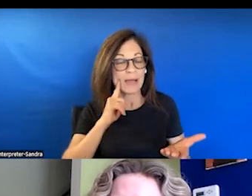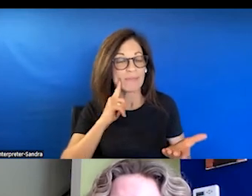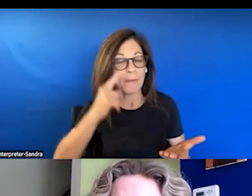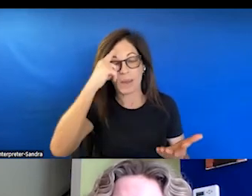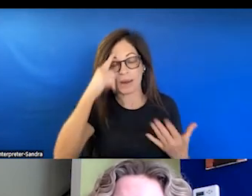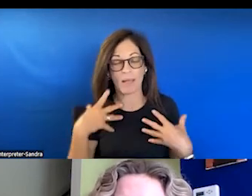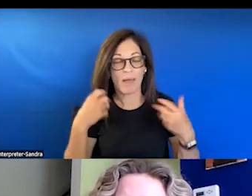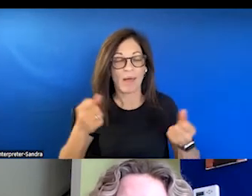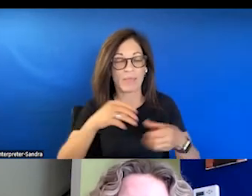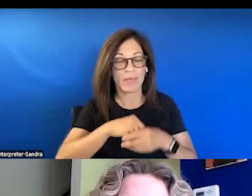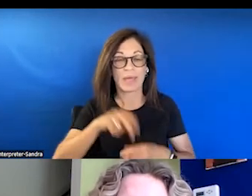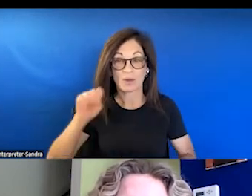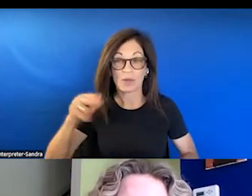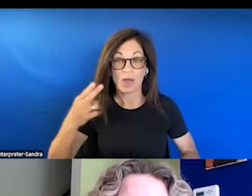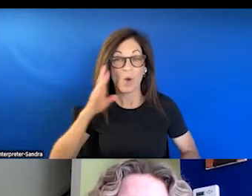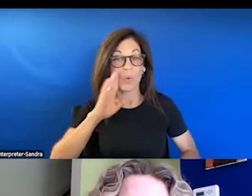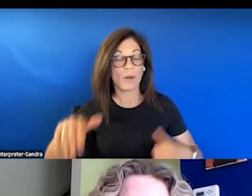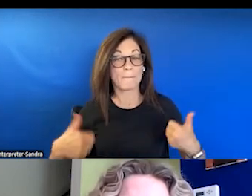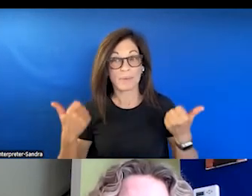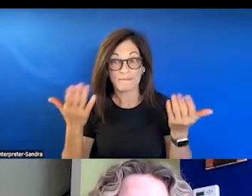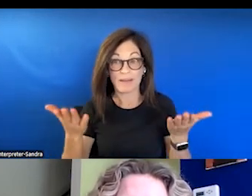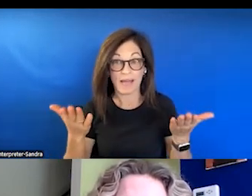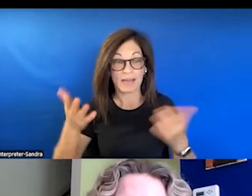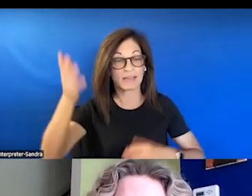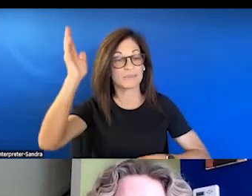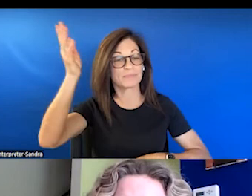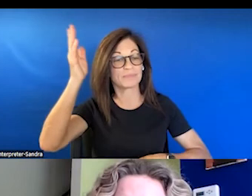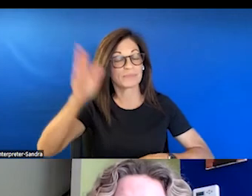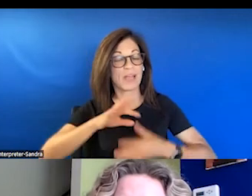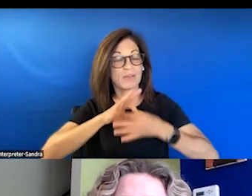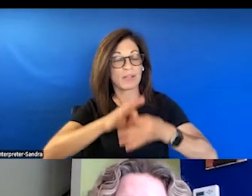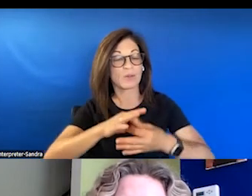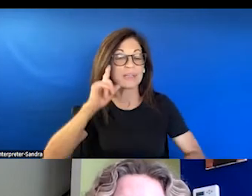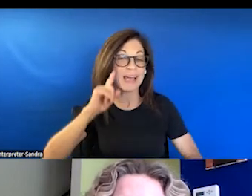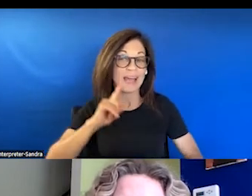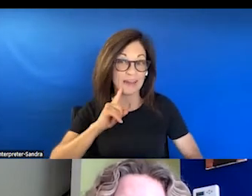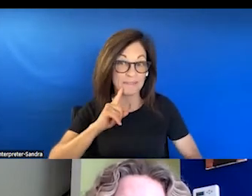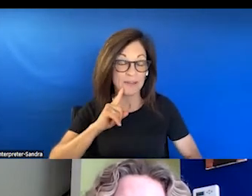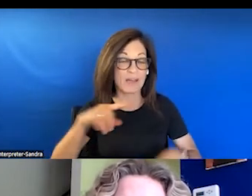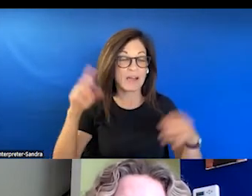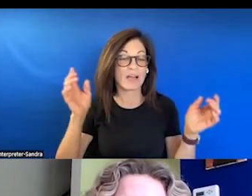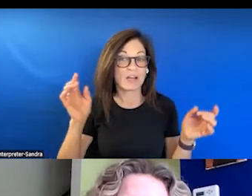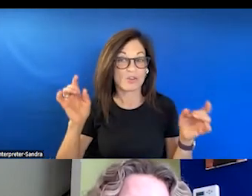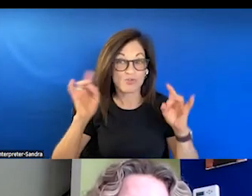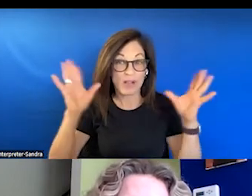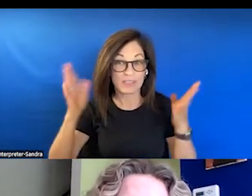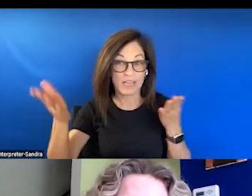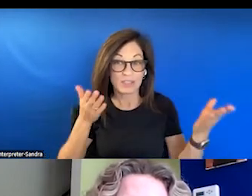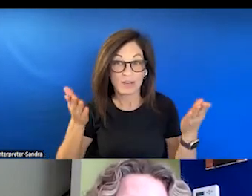WILL BE, PROVIDING, A, PRESENTATION ON DEAF CRISIS SERVICES. FROM A PROVIDER PERSPECTIVE. AND, AND